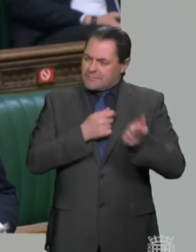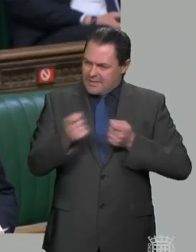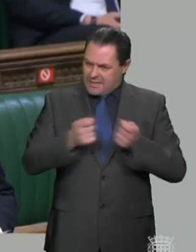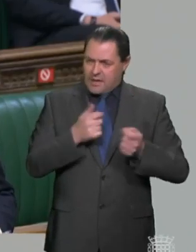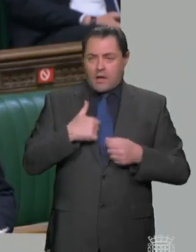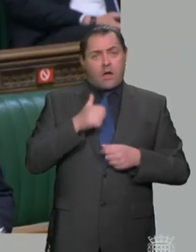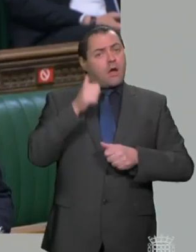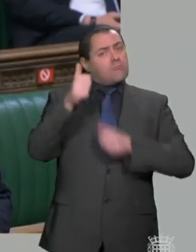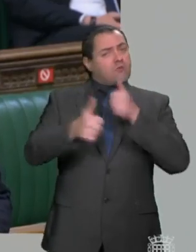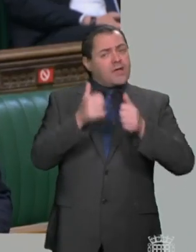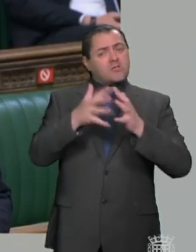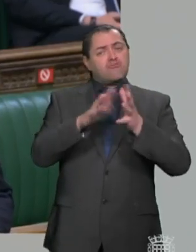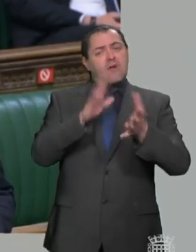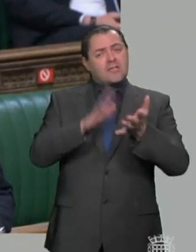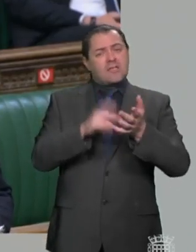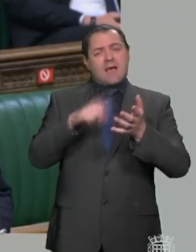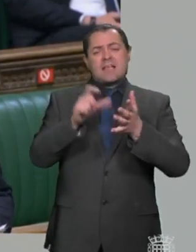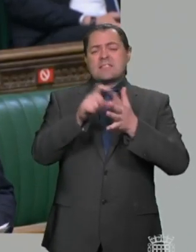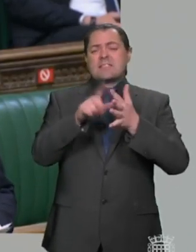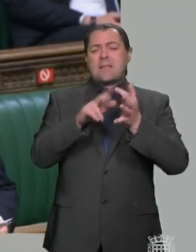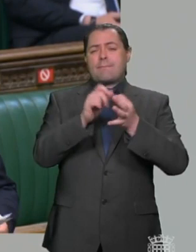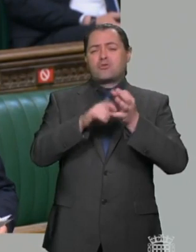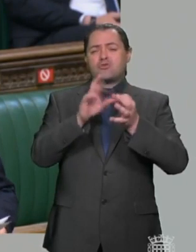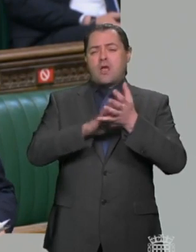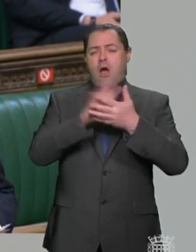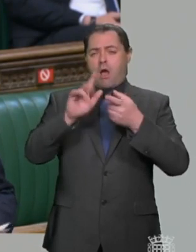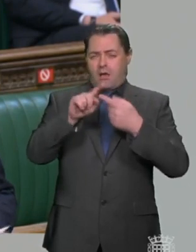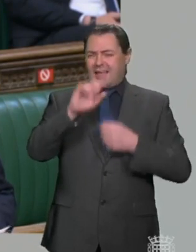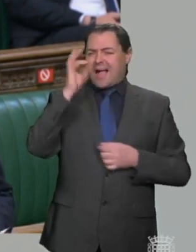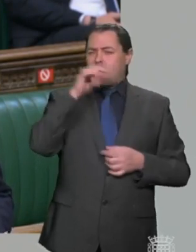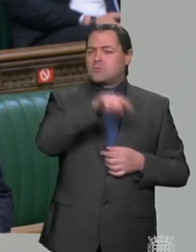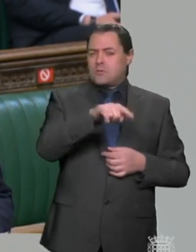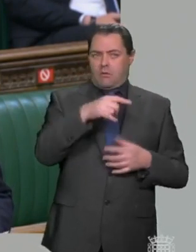Wrexham and Denbighshire councils for the dynamic proposals they are putting forward in their joint